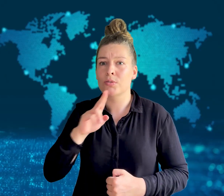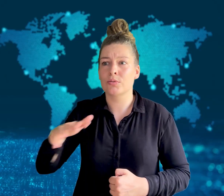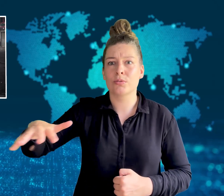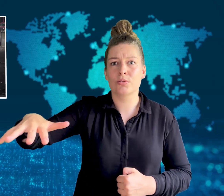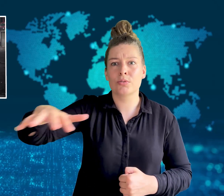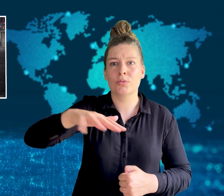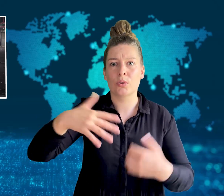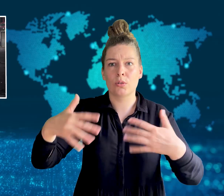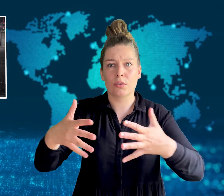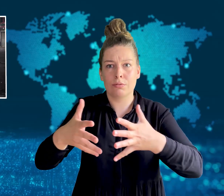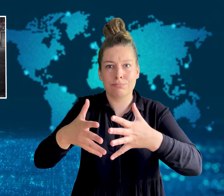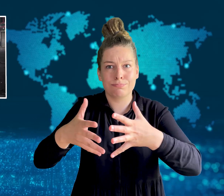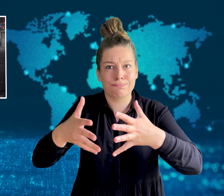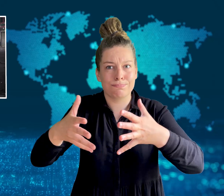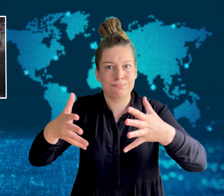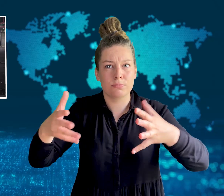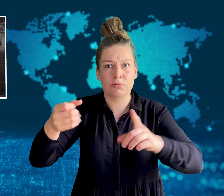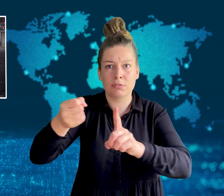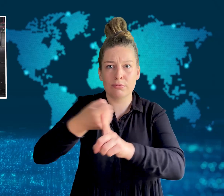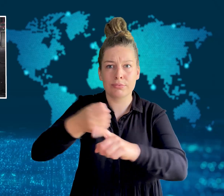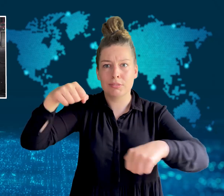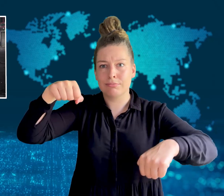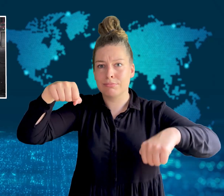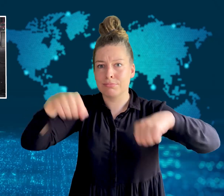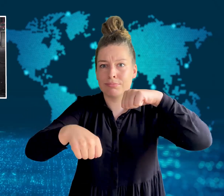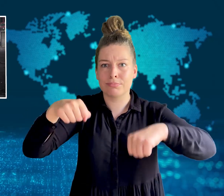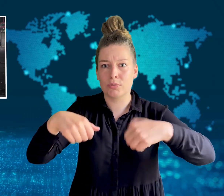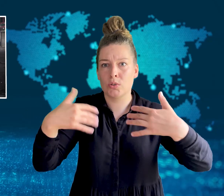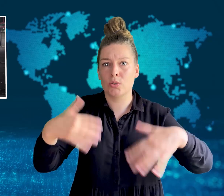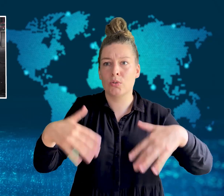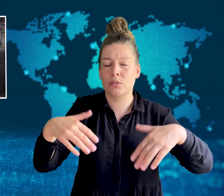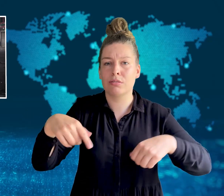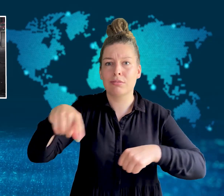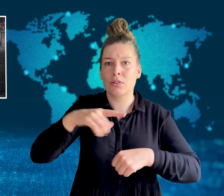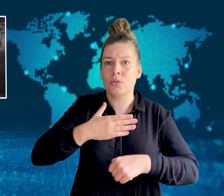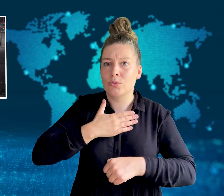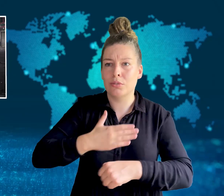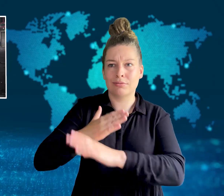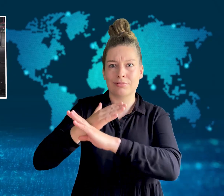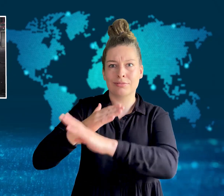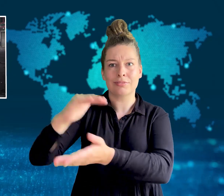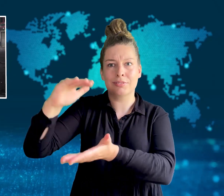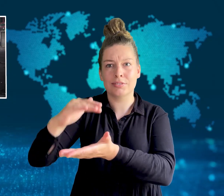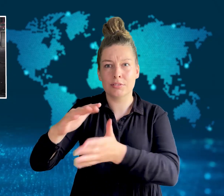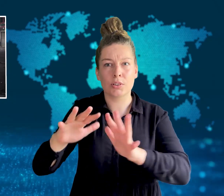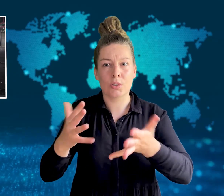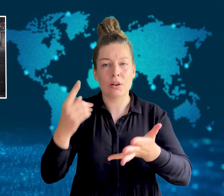[MONIKA]: Honduras has placed curfews to deal with increasing violence